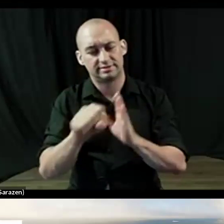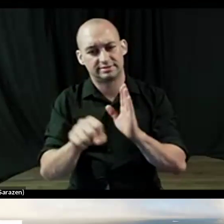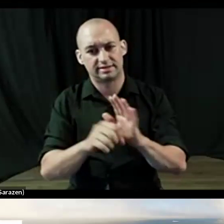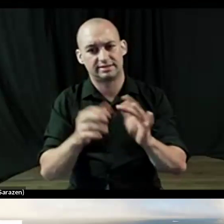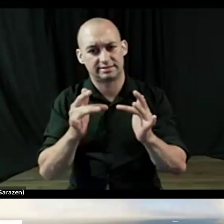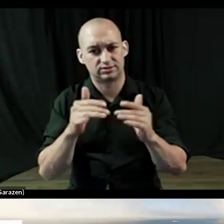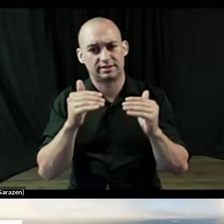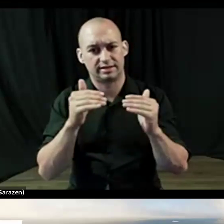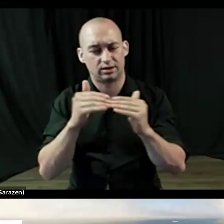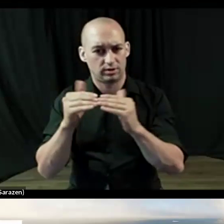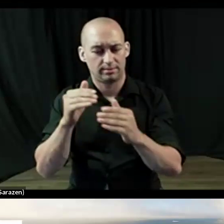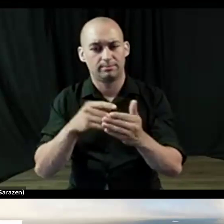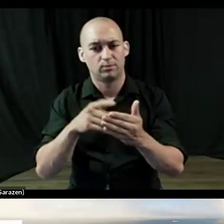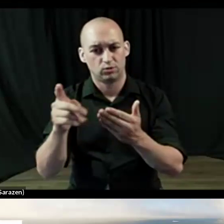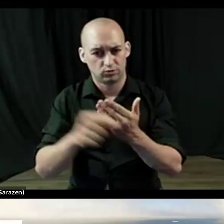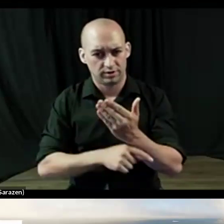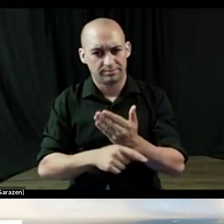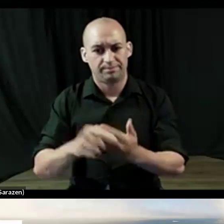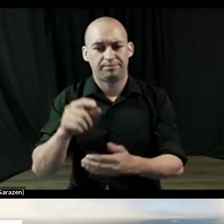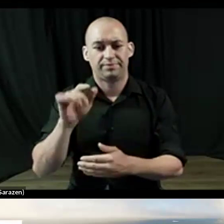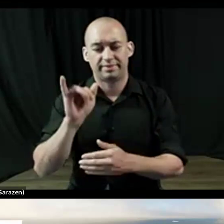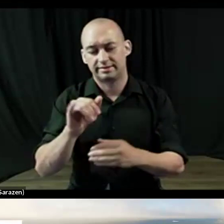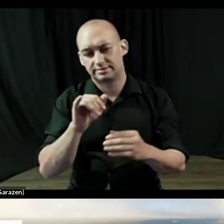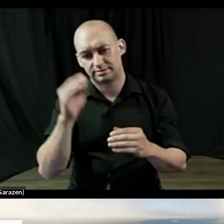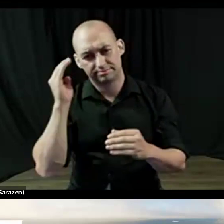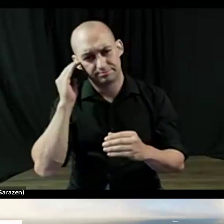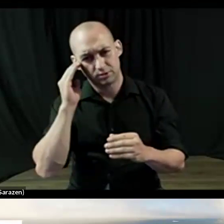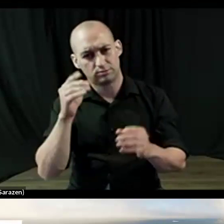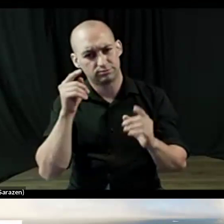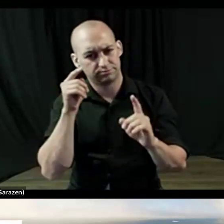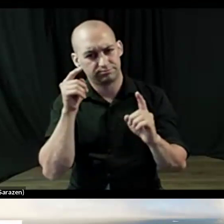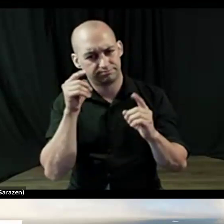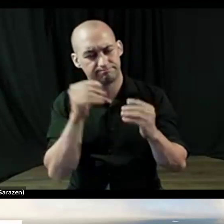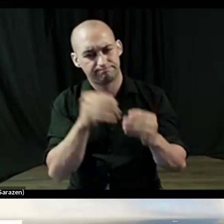we do know that there's a targeted, you know, a relatively small but significant percentage of